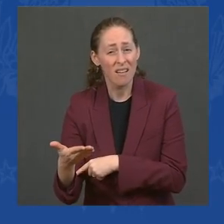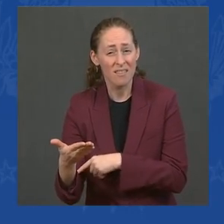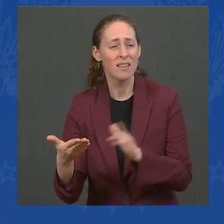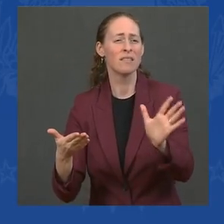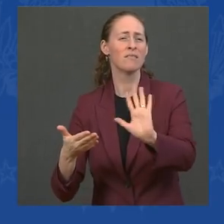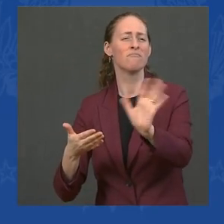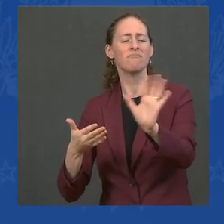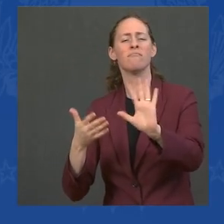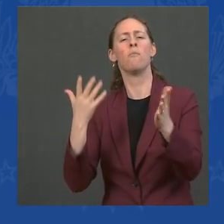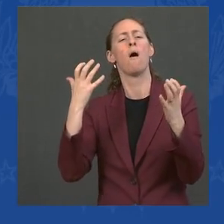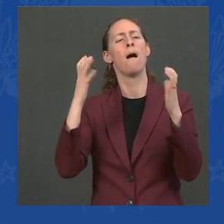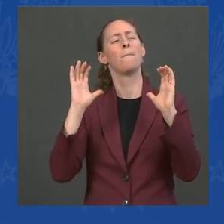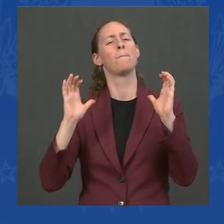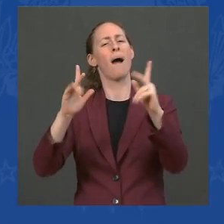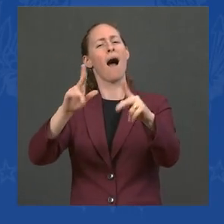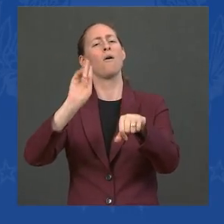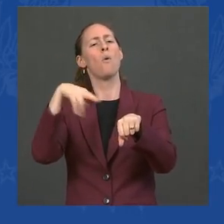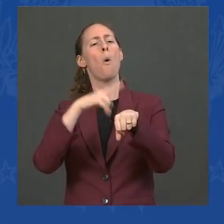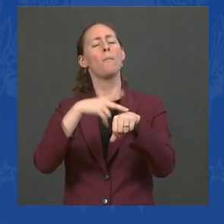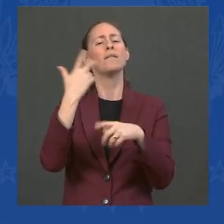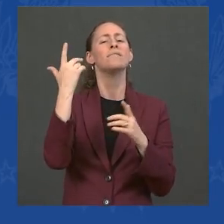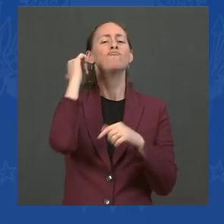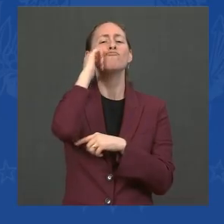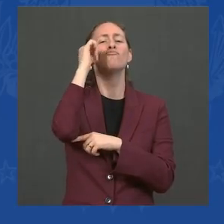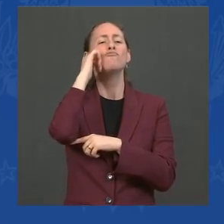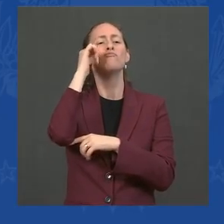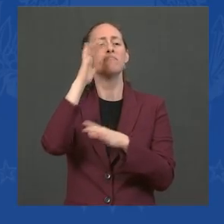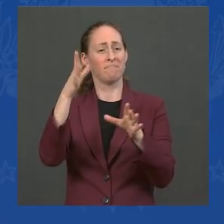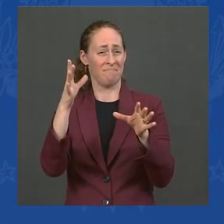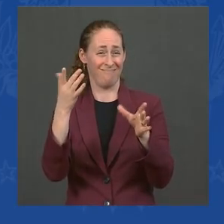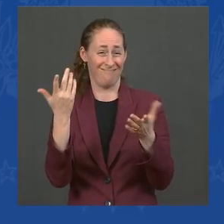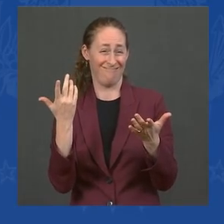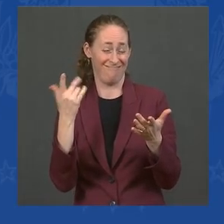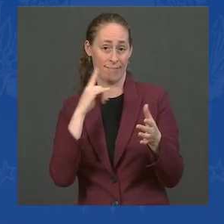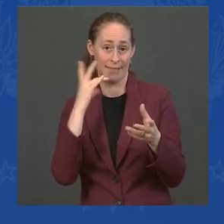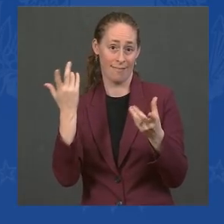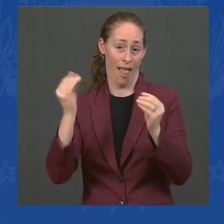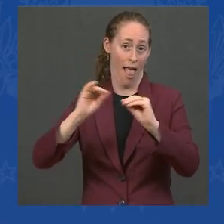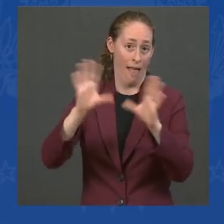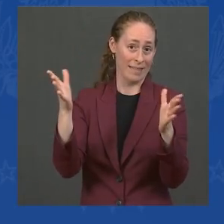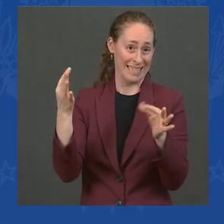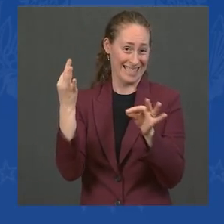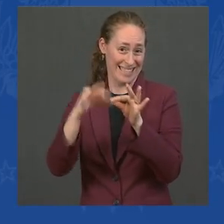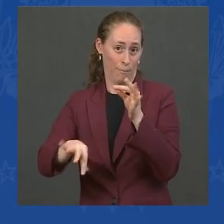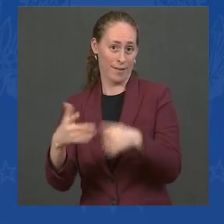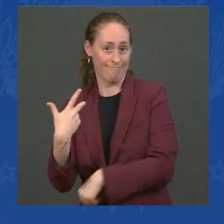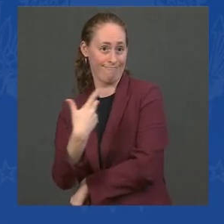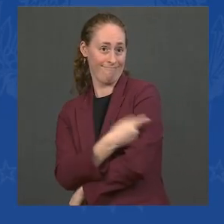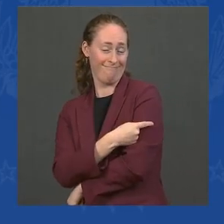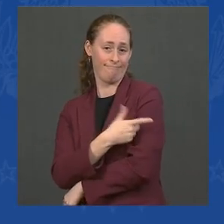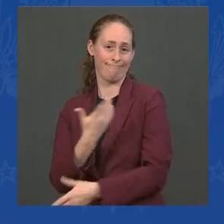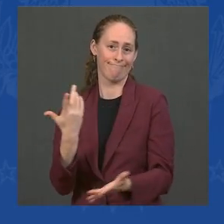There's really not much debate about what the right choice is. So roll up your sleeves and get your first shot